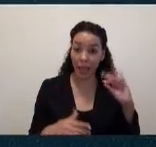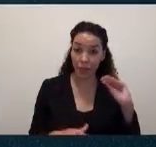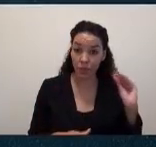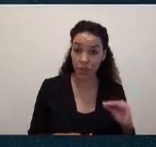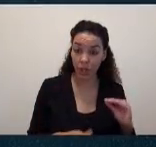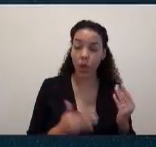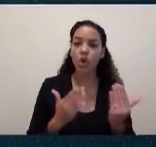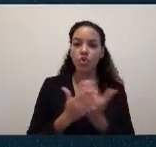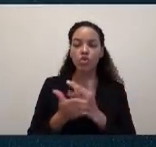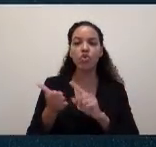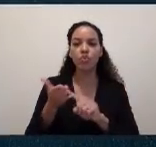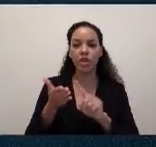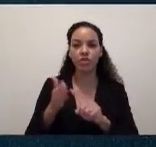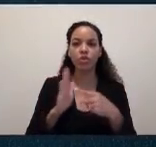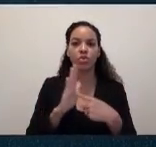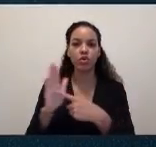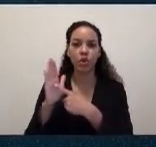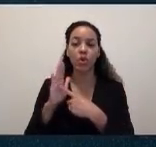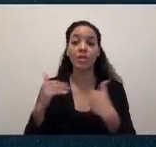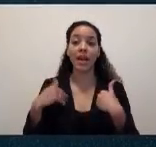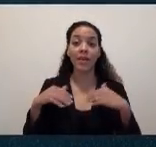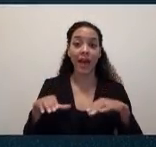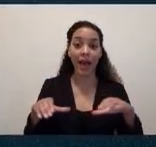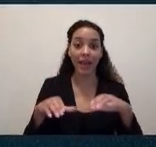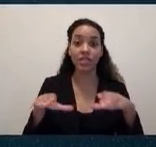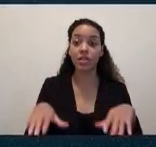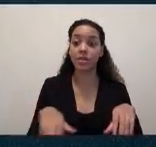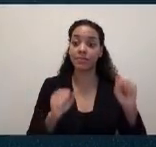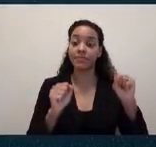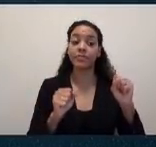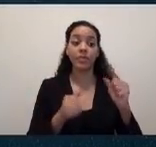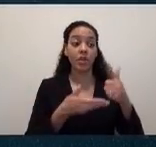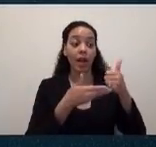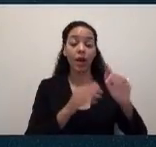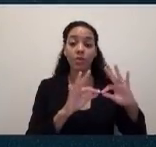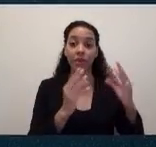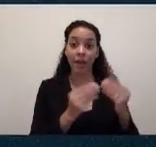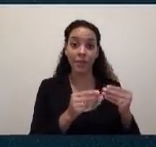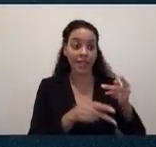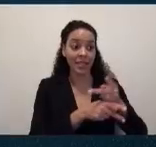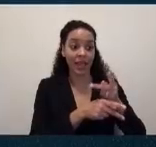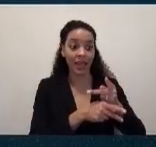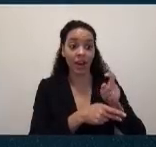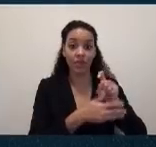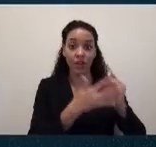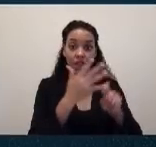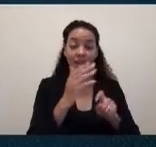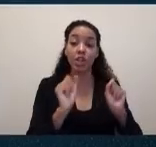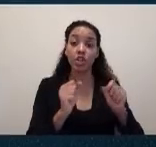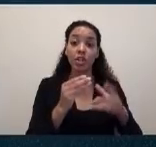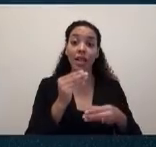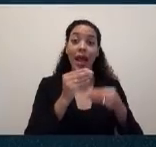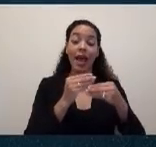that help families address their care needs could add $2.4 trillion, that's with a T, trillion dollars,